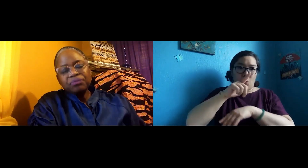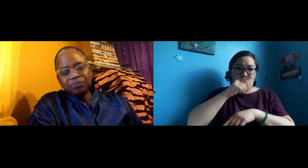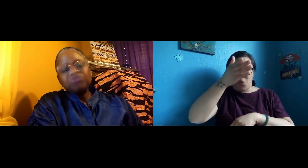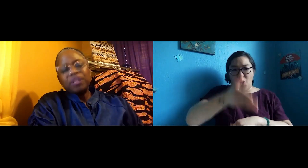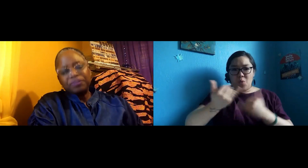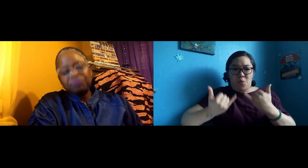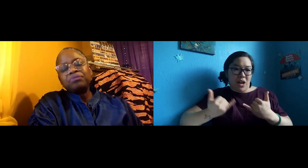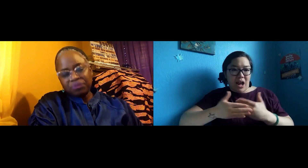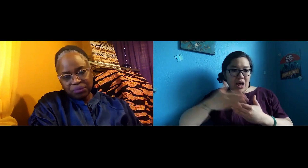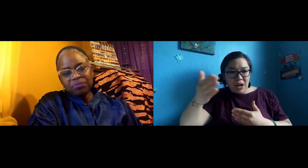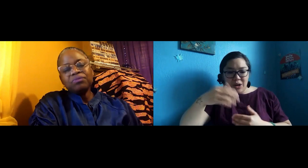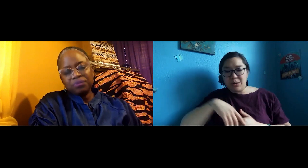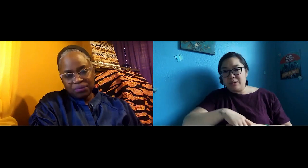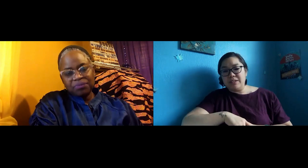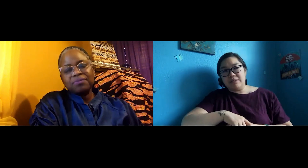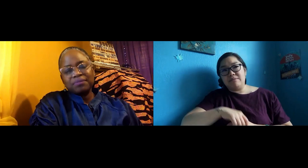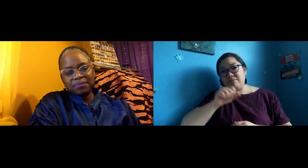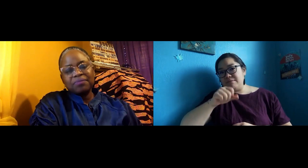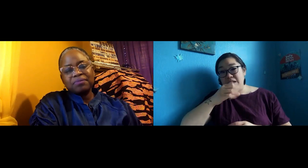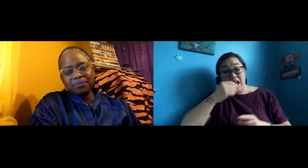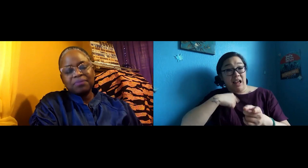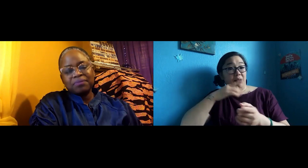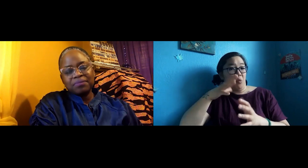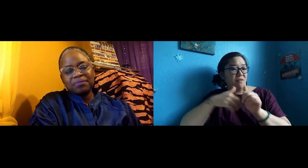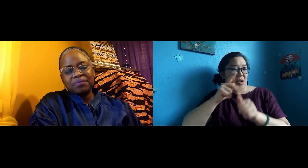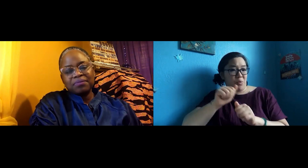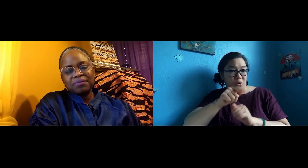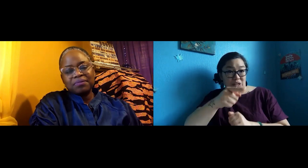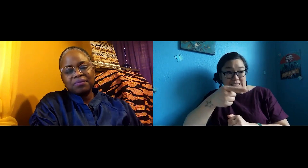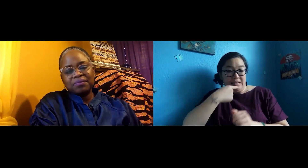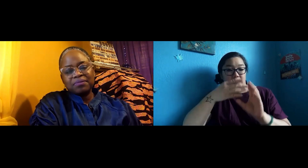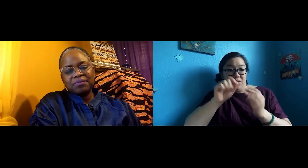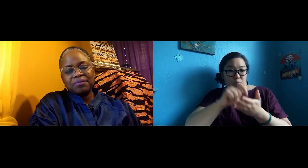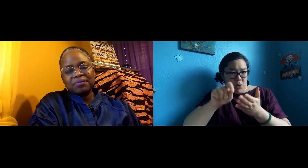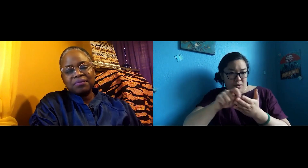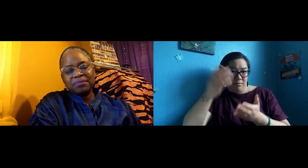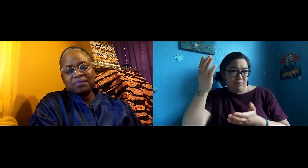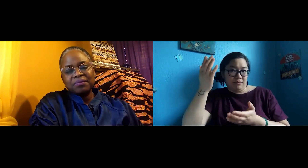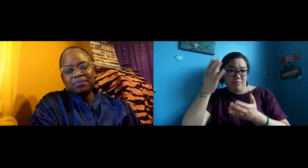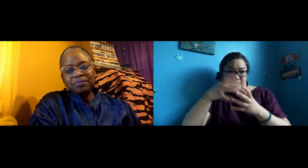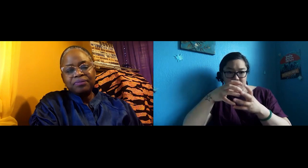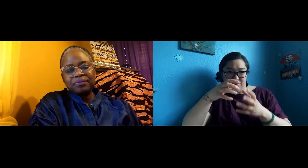made you who you are and I'd like to follow up on something that you said about writing,